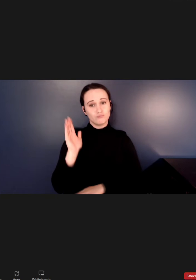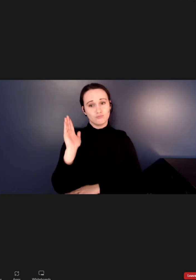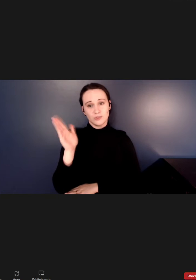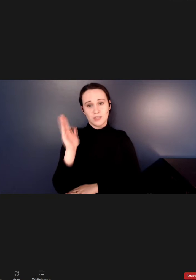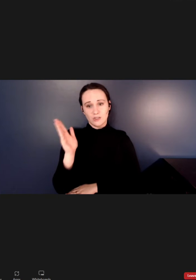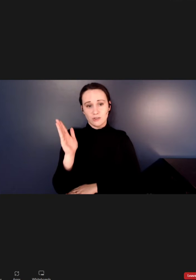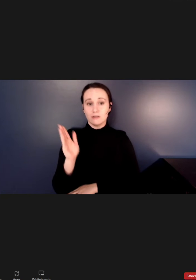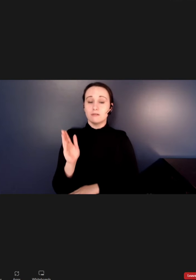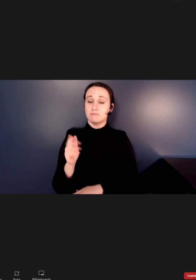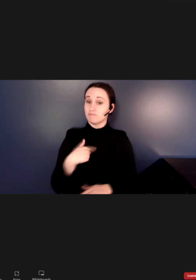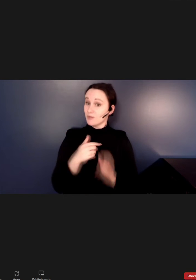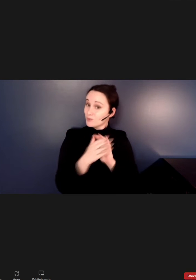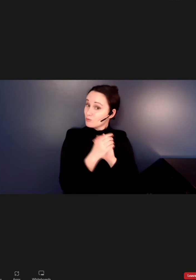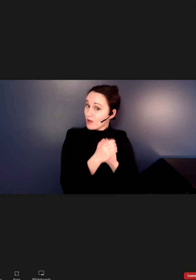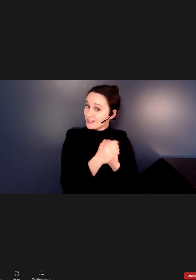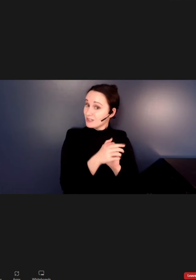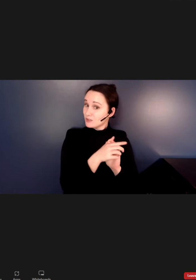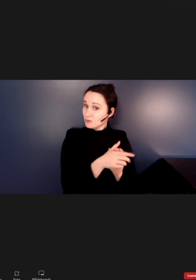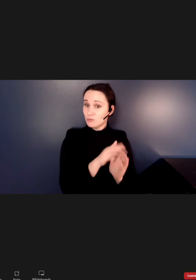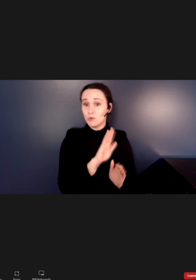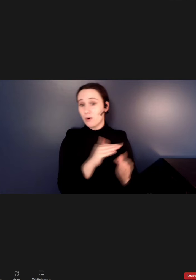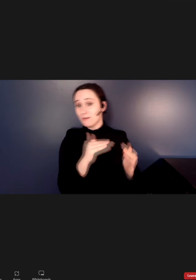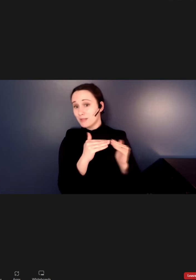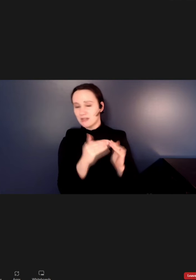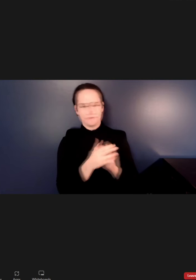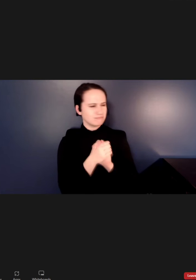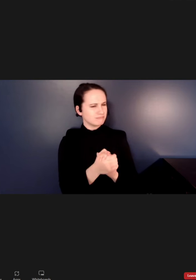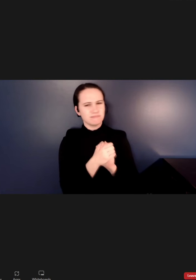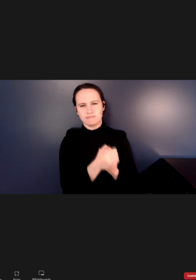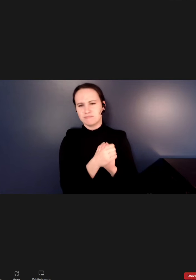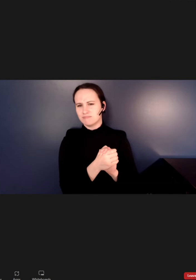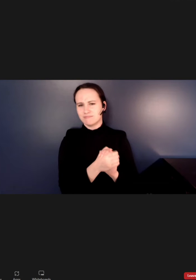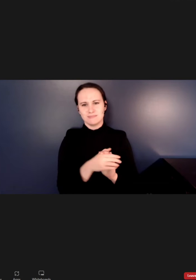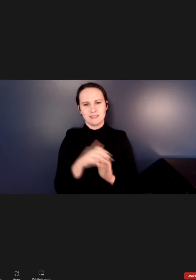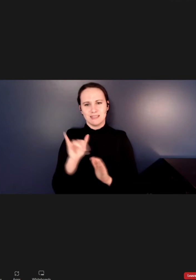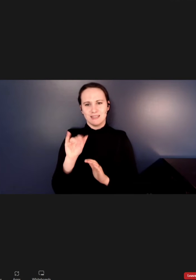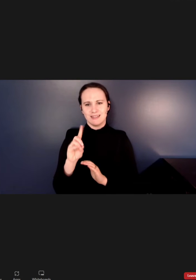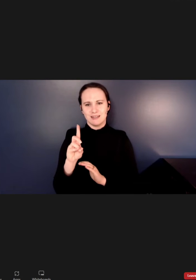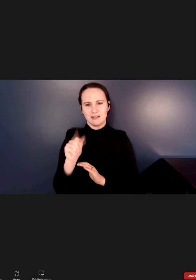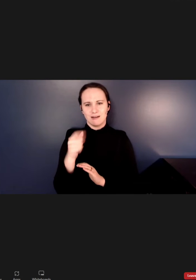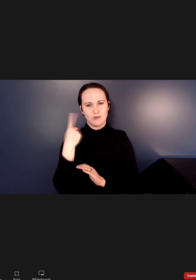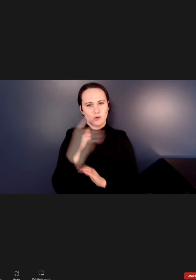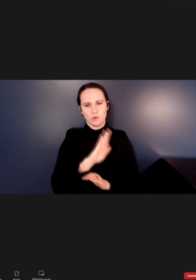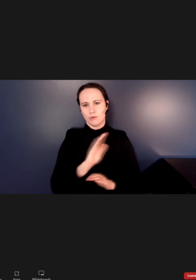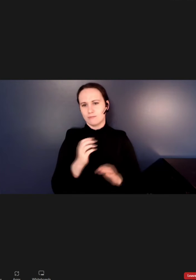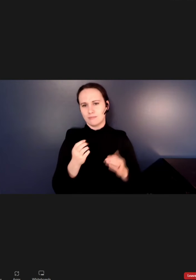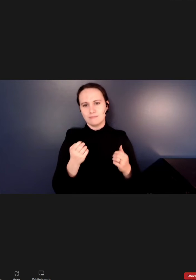to congratulate you and your colleagues in Indiana for your efforts. And I also